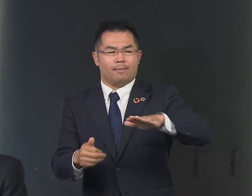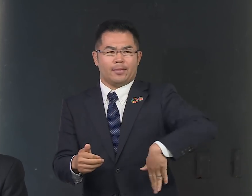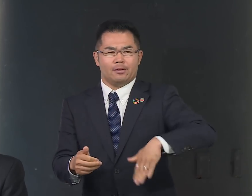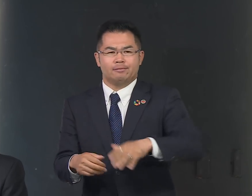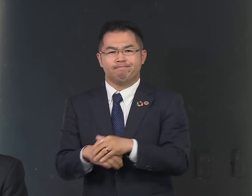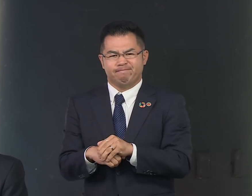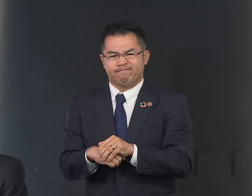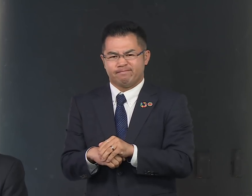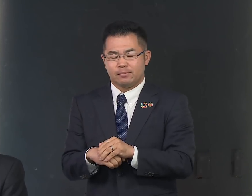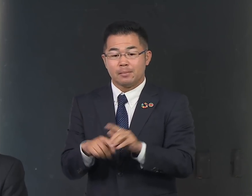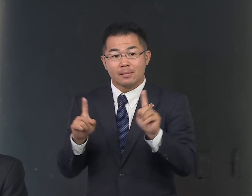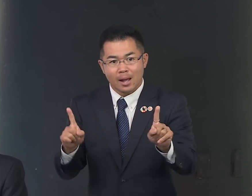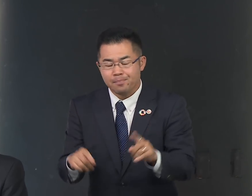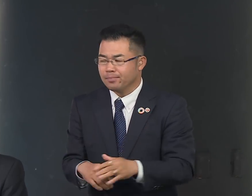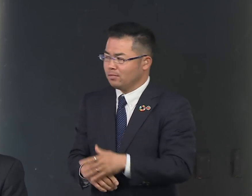are a lot of concerns growing and we